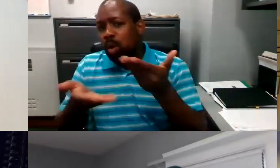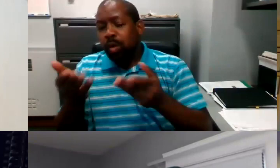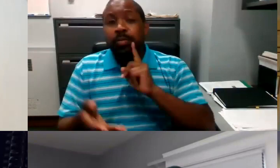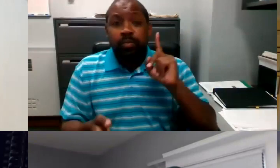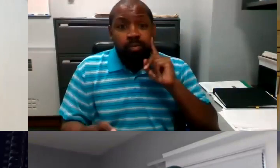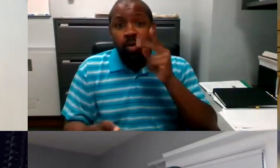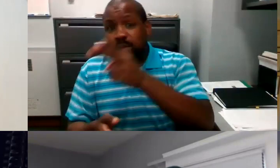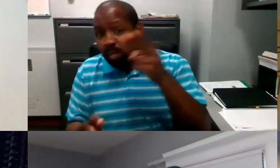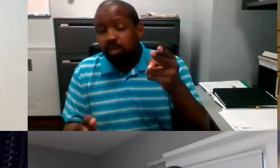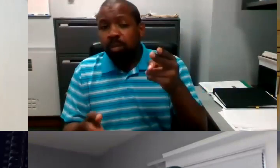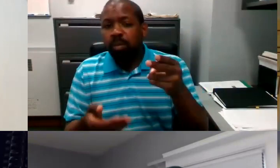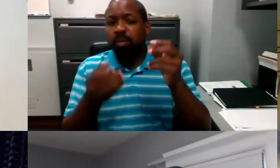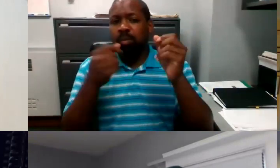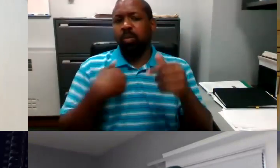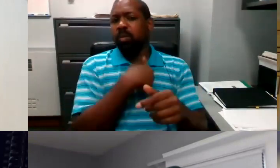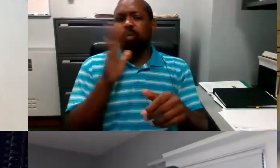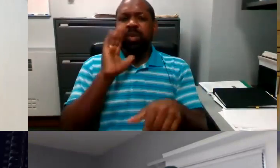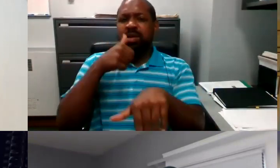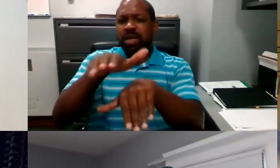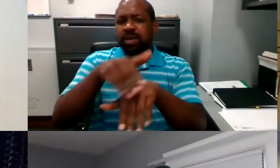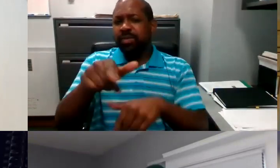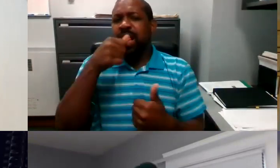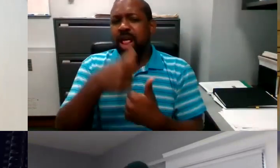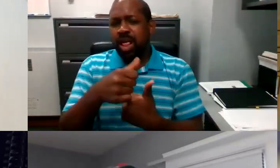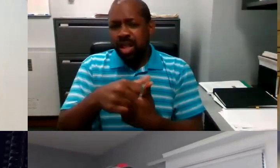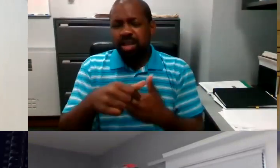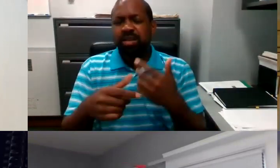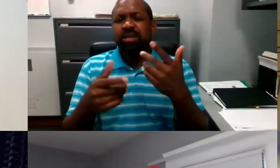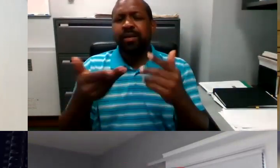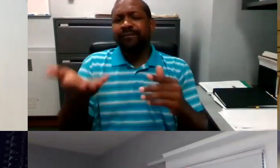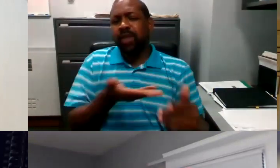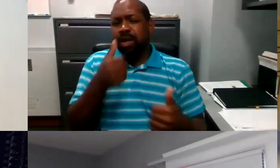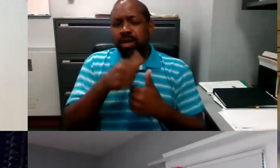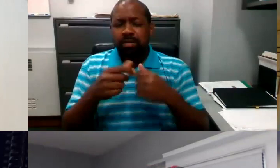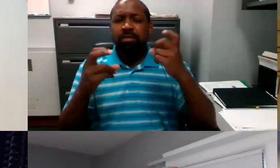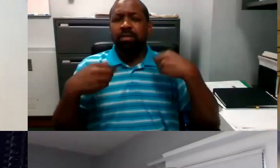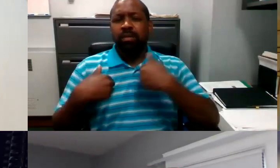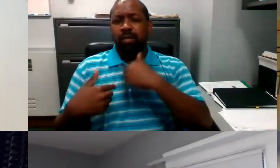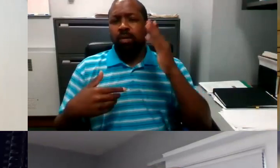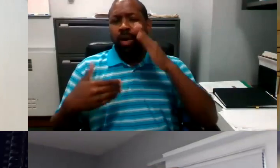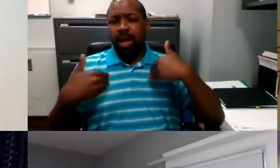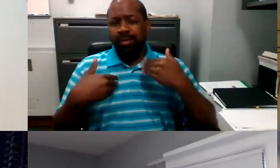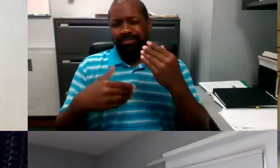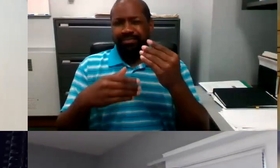IT'S DAILY.